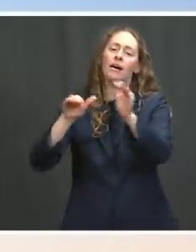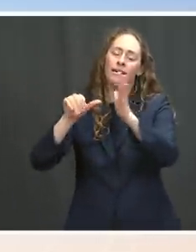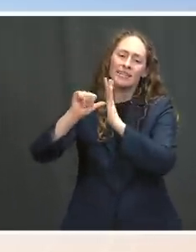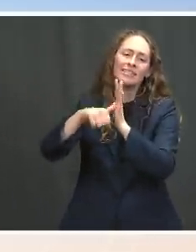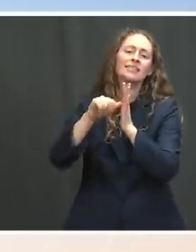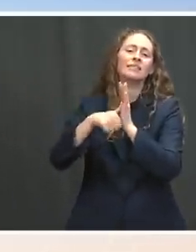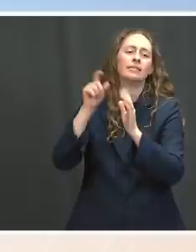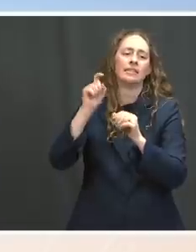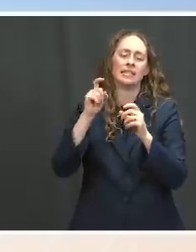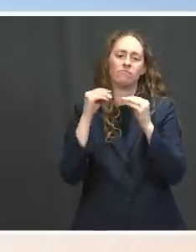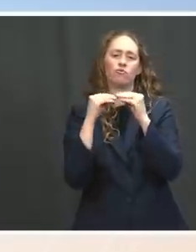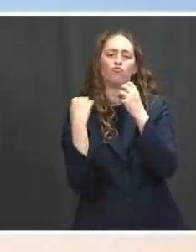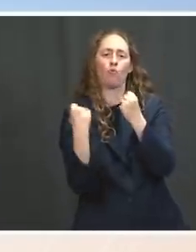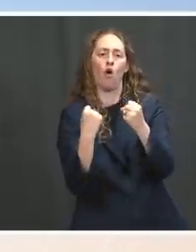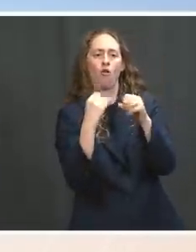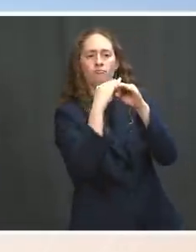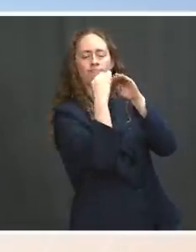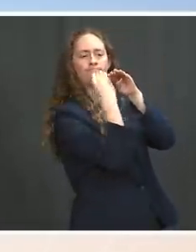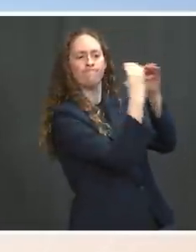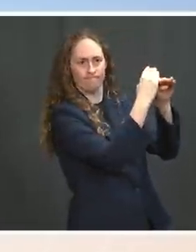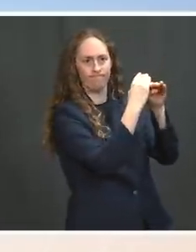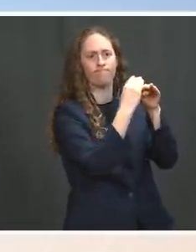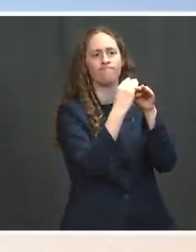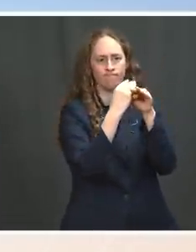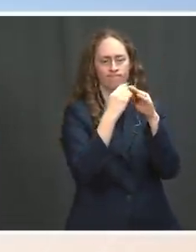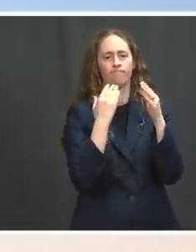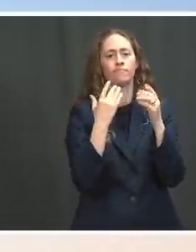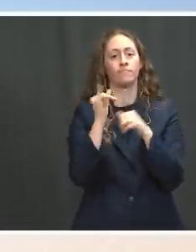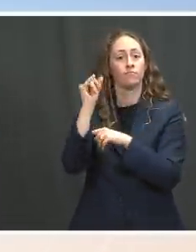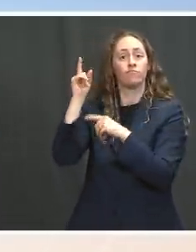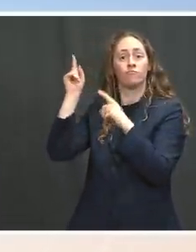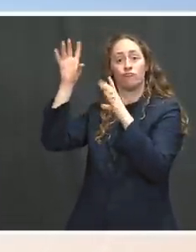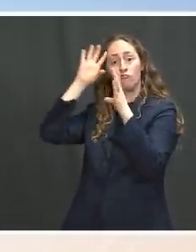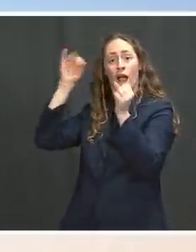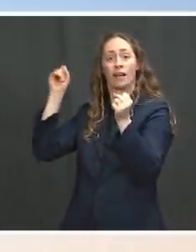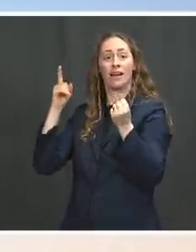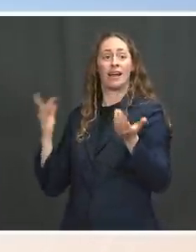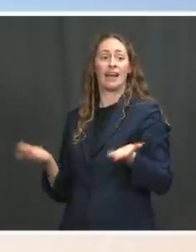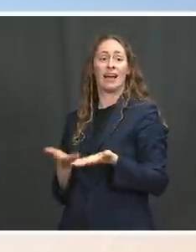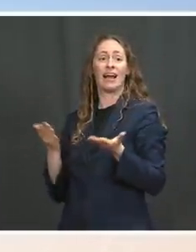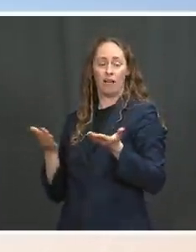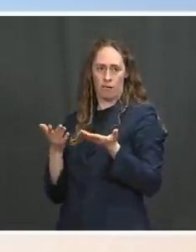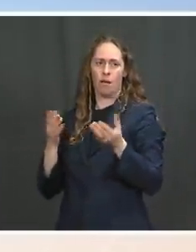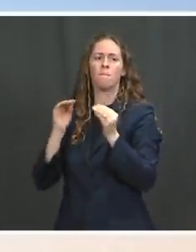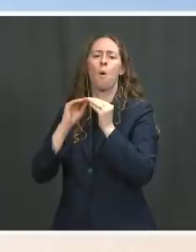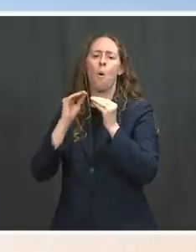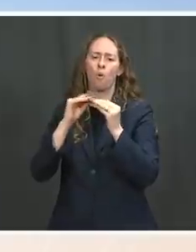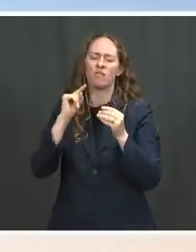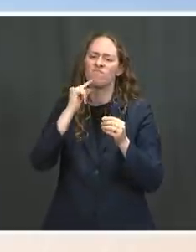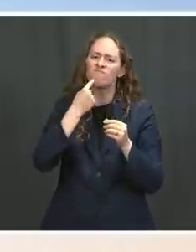we have also redoubled our efforts on public-private-sector partnerships and efforts to work together on not just best practices,